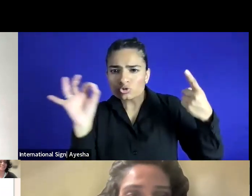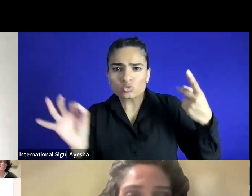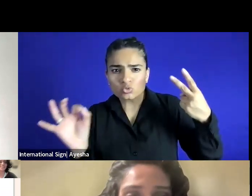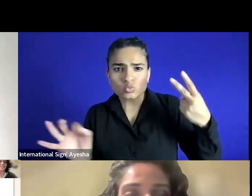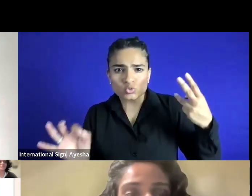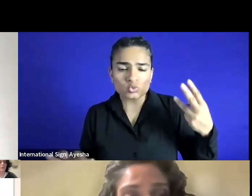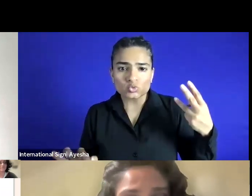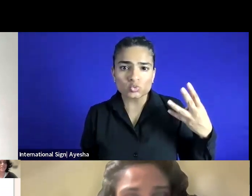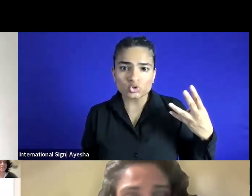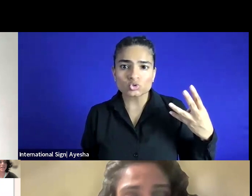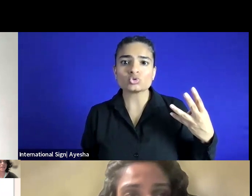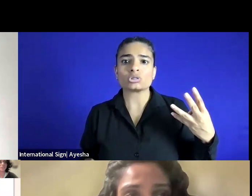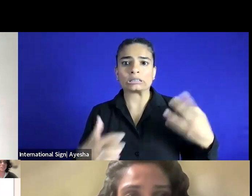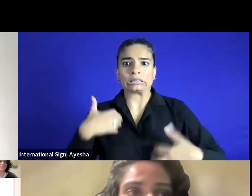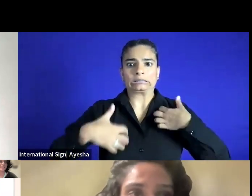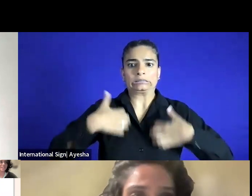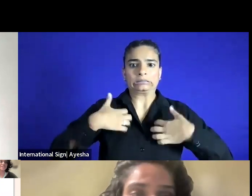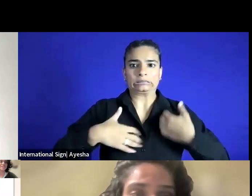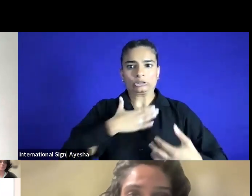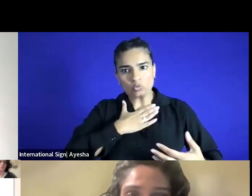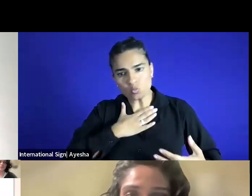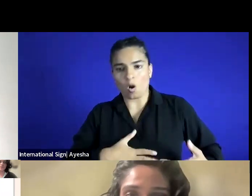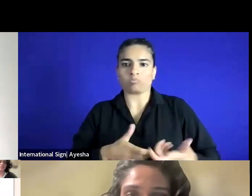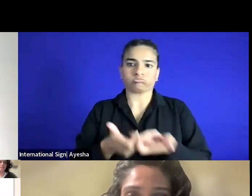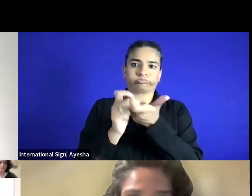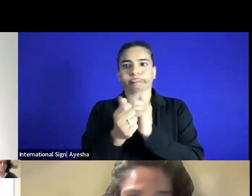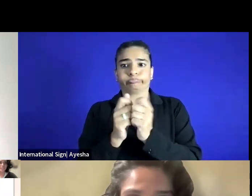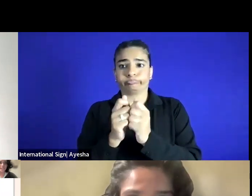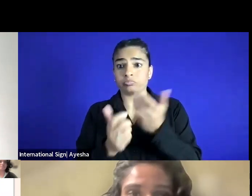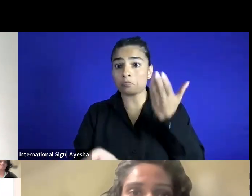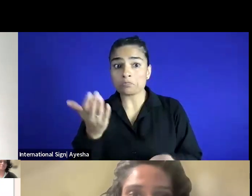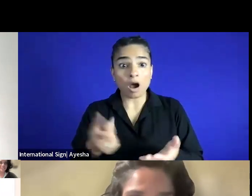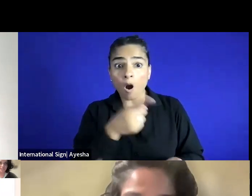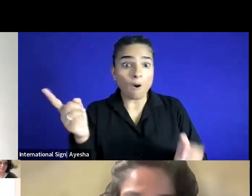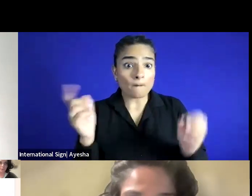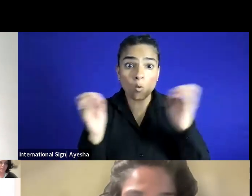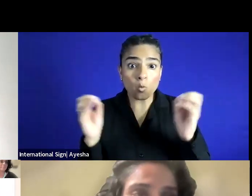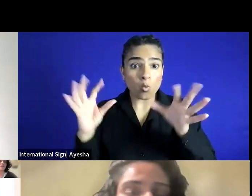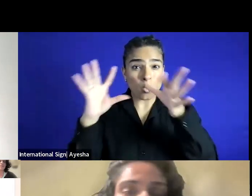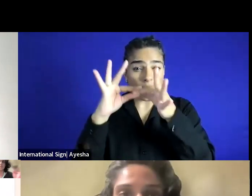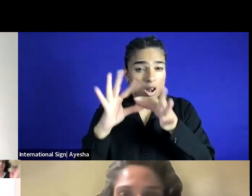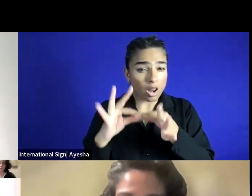And if you have been, gotten your links to get on yet, it's coming in your email.